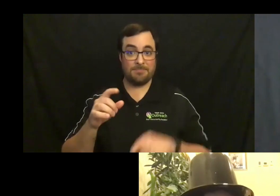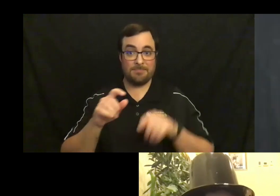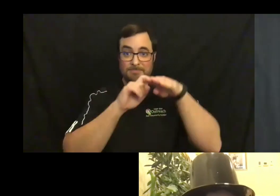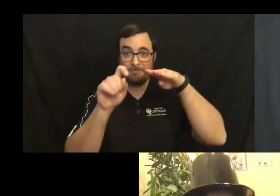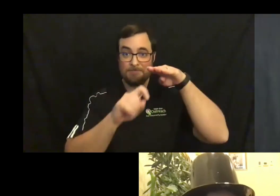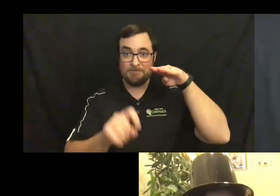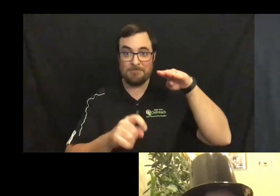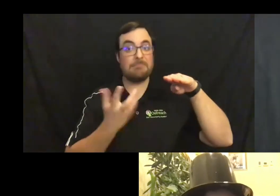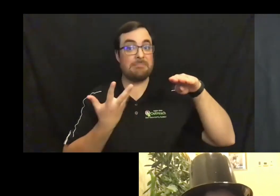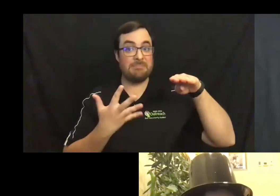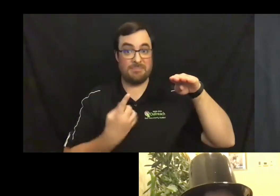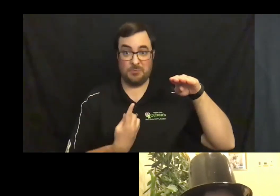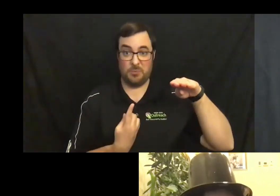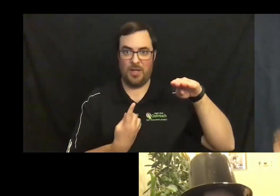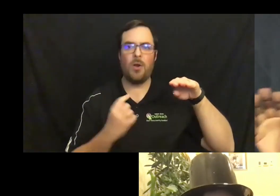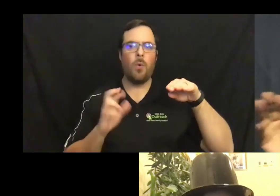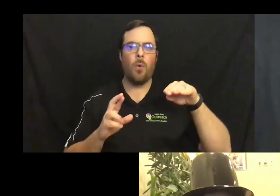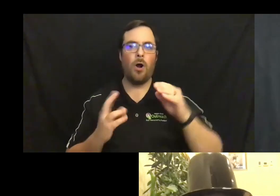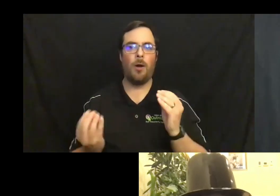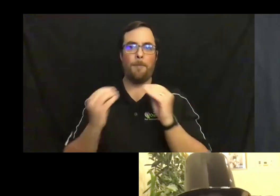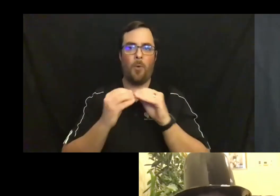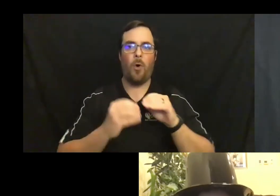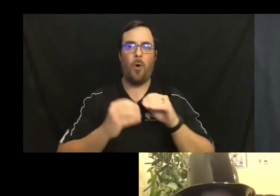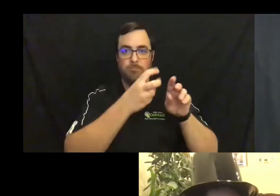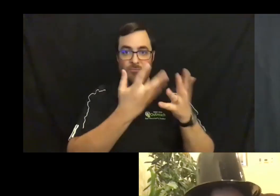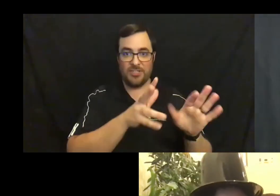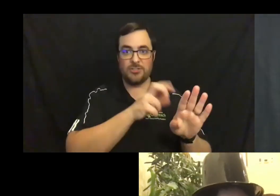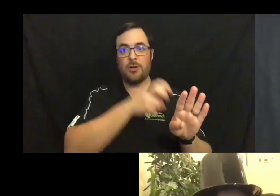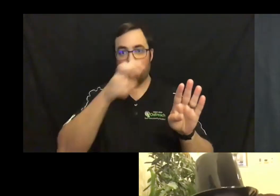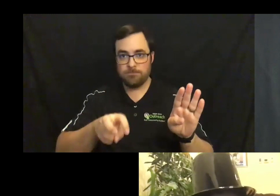you did or was it a whole course where you got to do a couple different times?